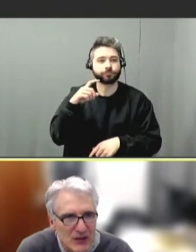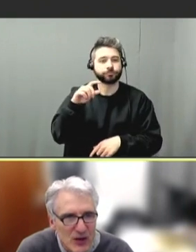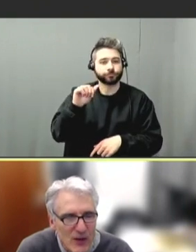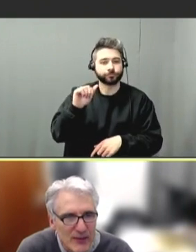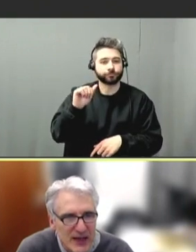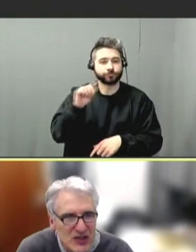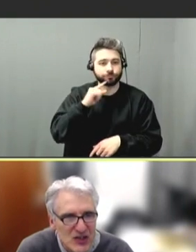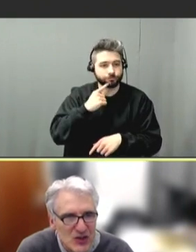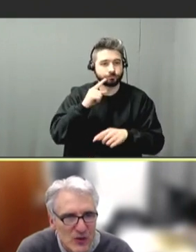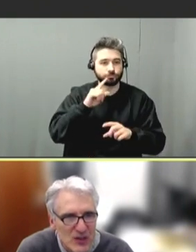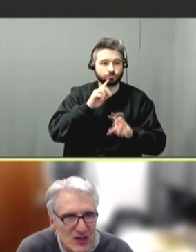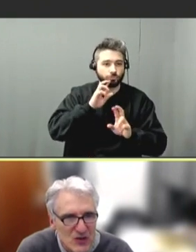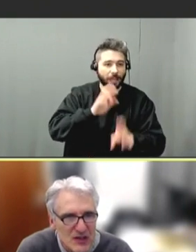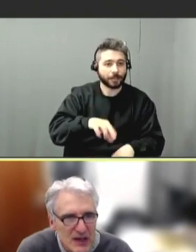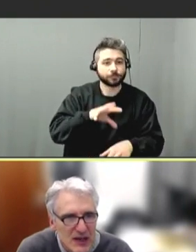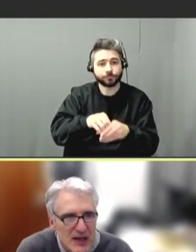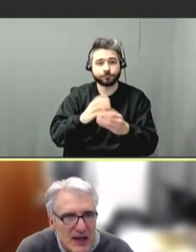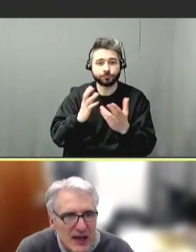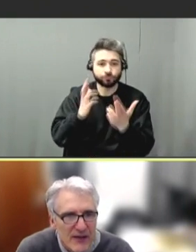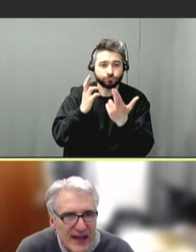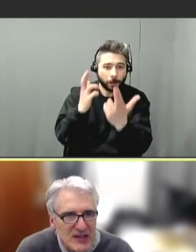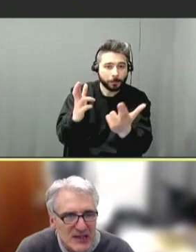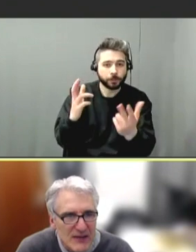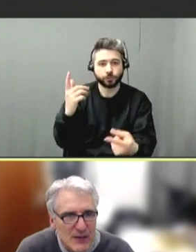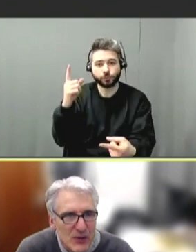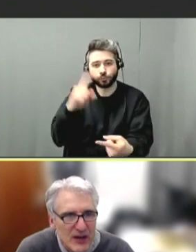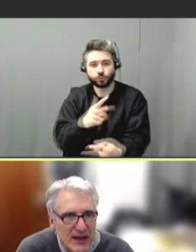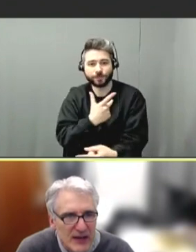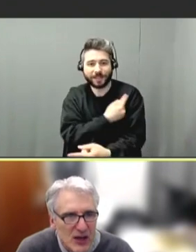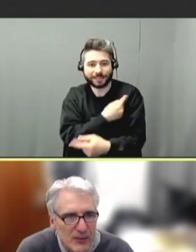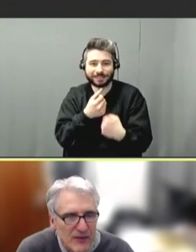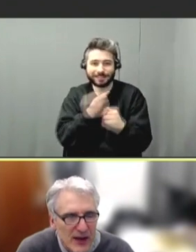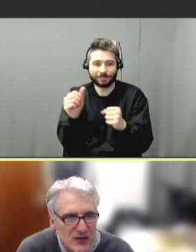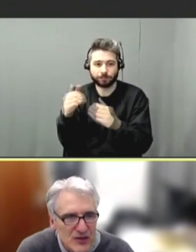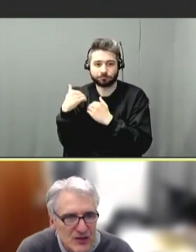including recommendations to reduce the vaccine safety burden on healthcare providers,